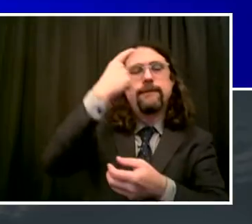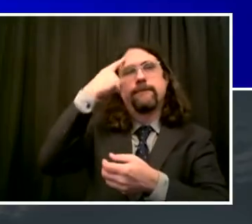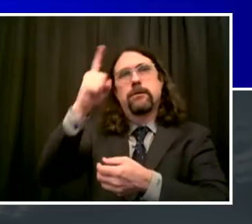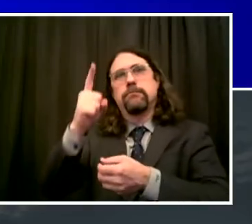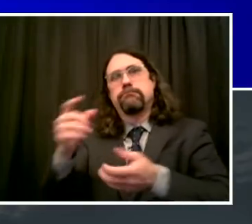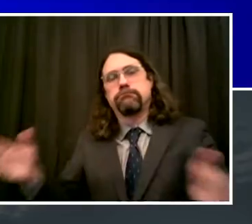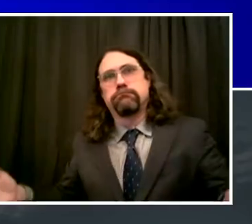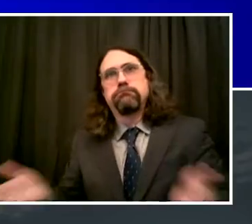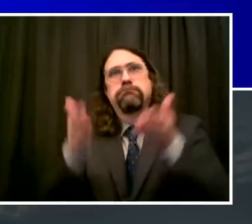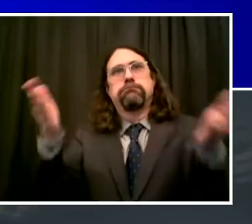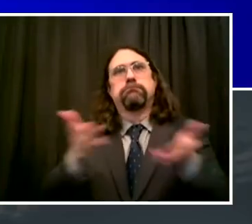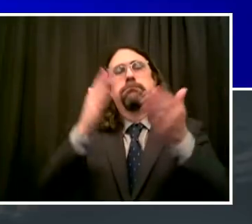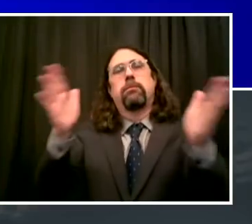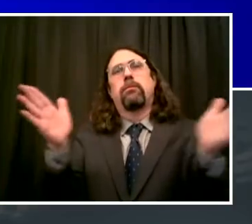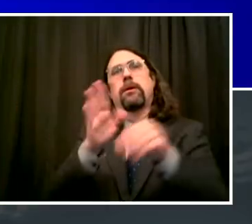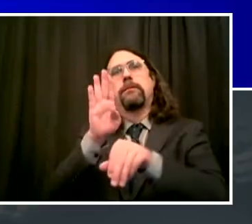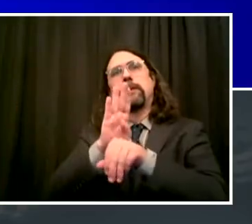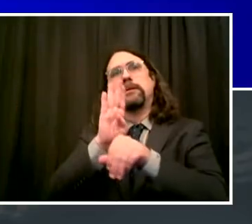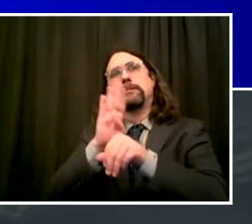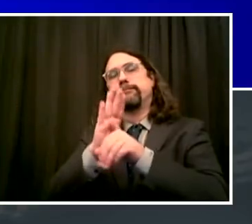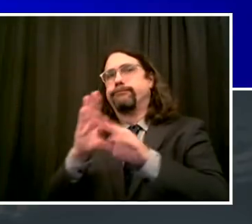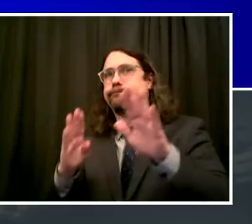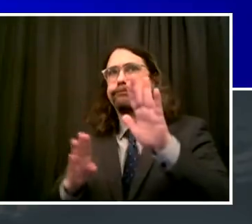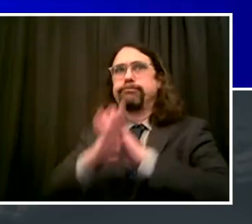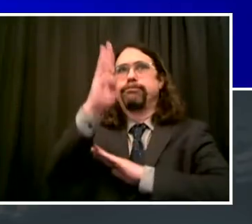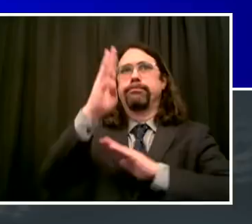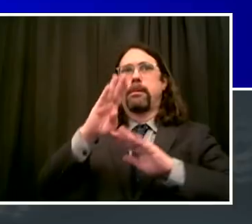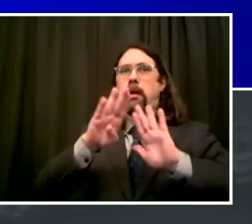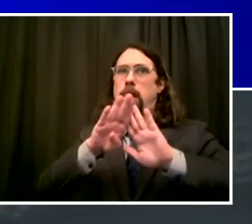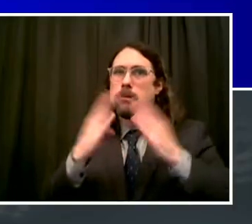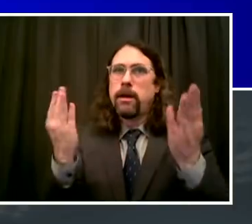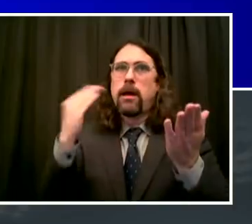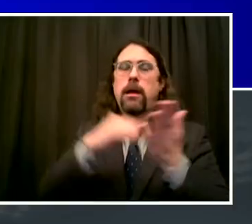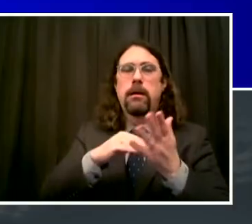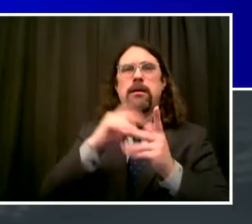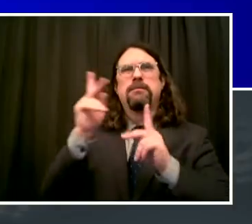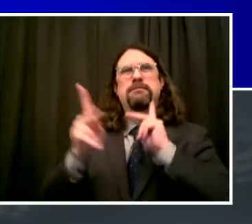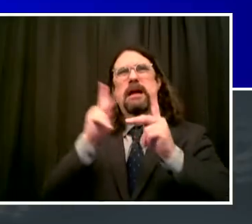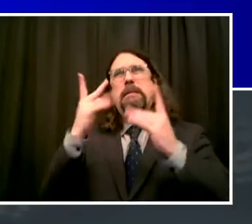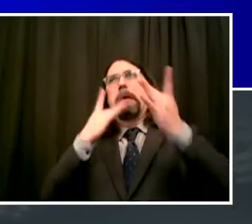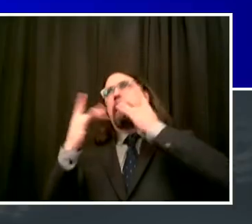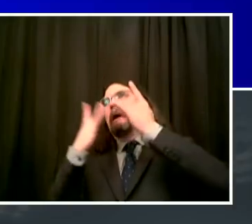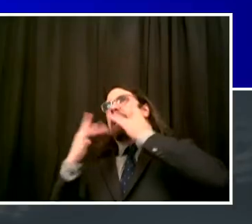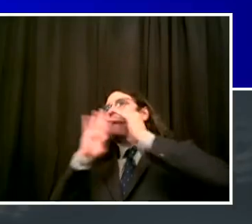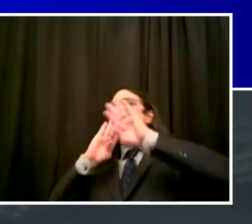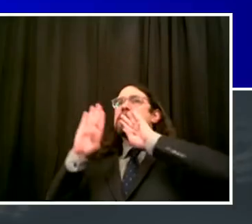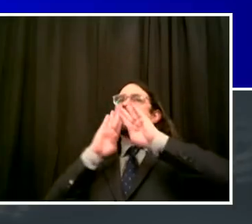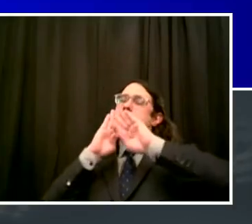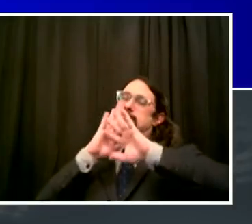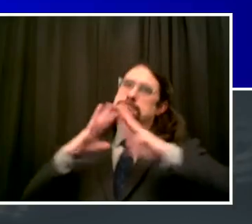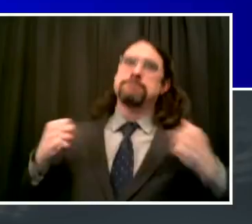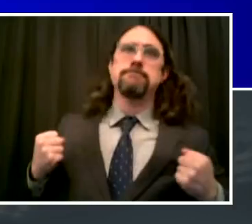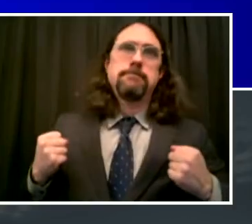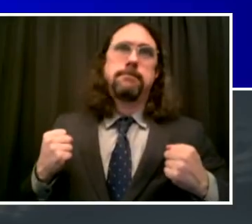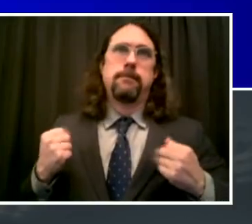SMALL BUSINESS AND PROVIDE THE RESOURCES FOR SMALL BUSINESSES TOET G BK ACON THEIR FEET A ILR SM BINSE HA NEW